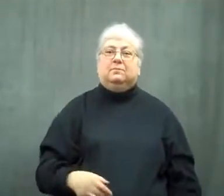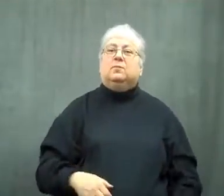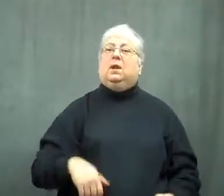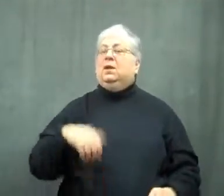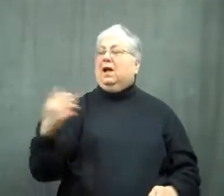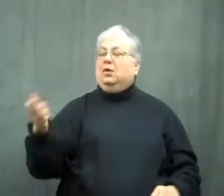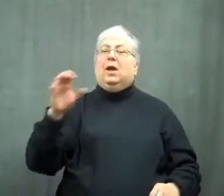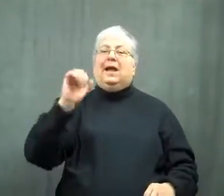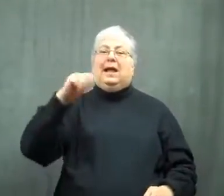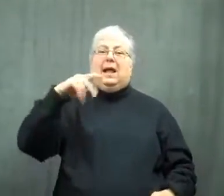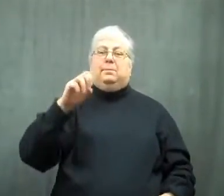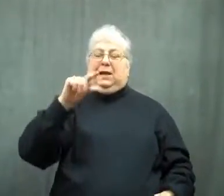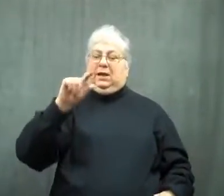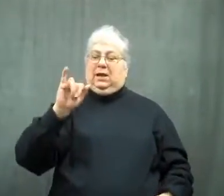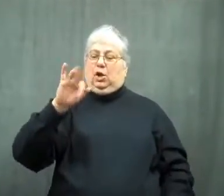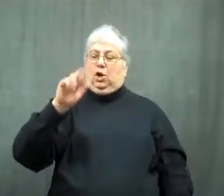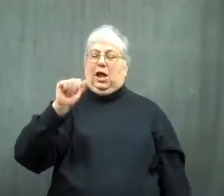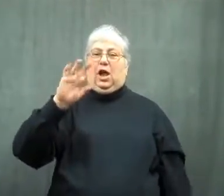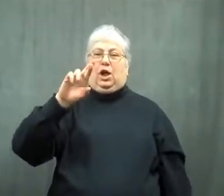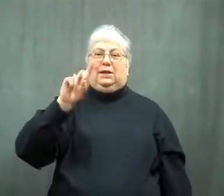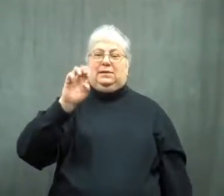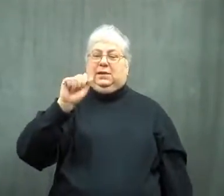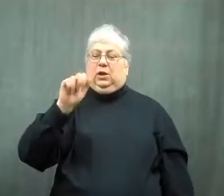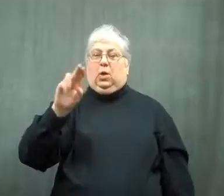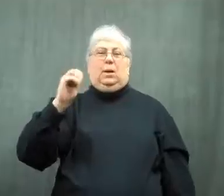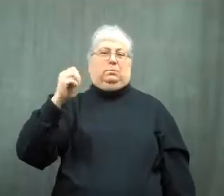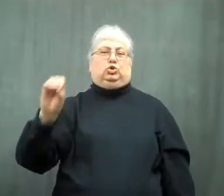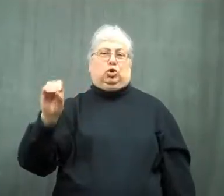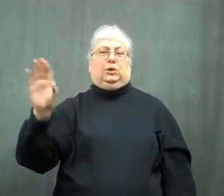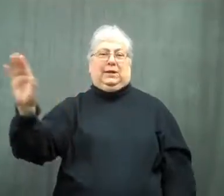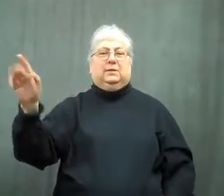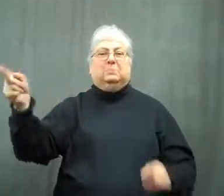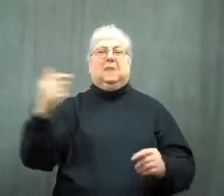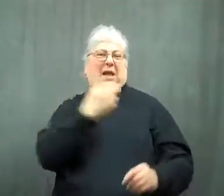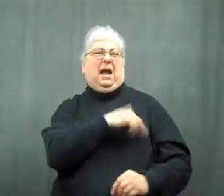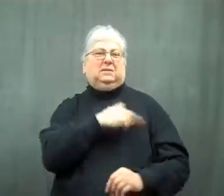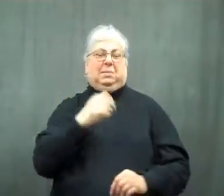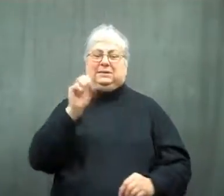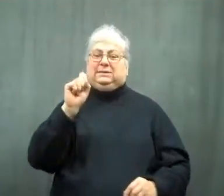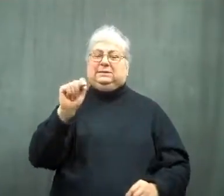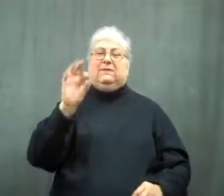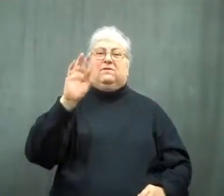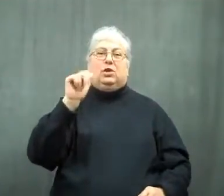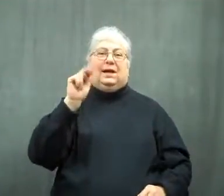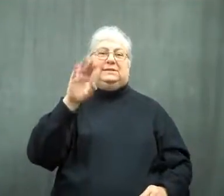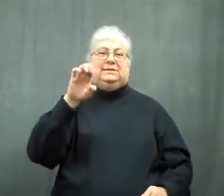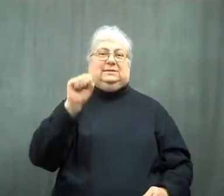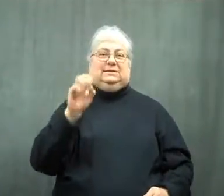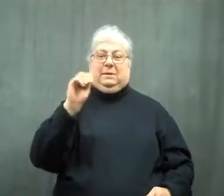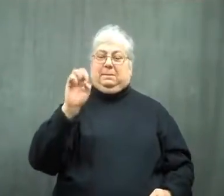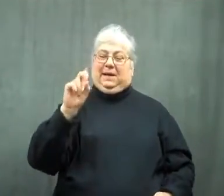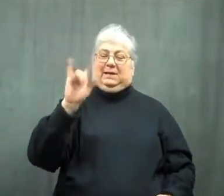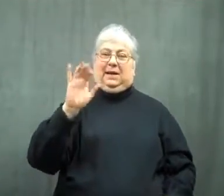The St. Frances Medical Center in Cape Girardeau, MO